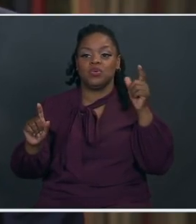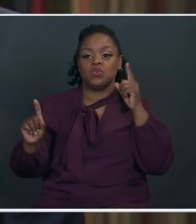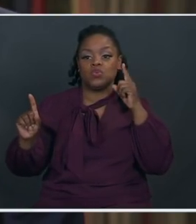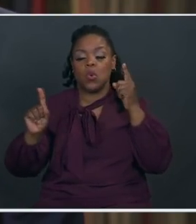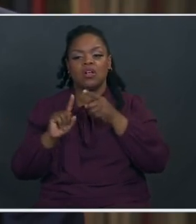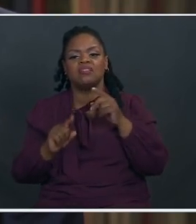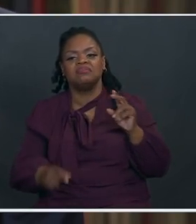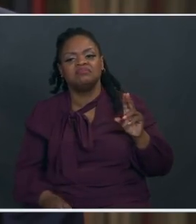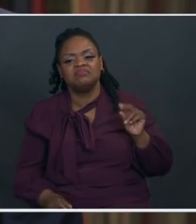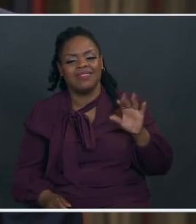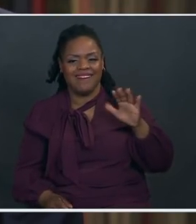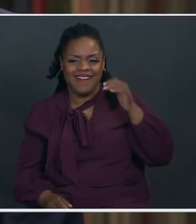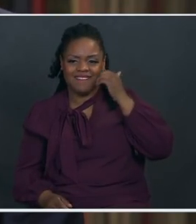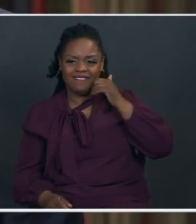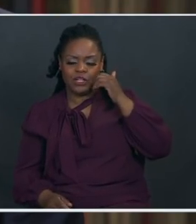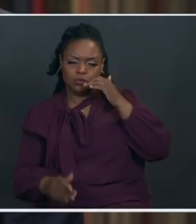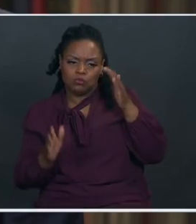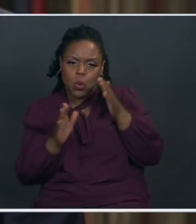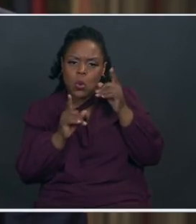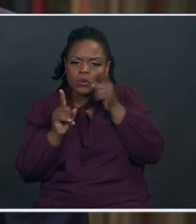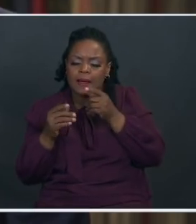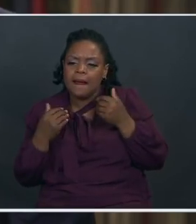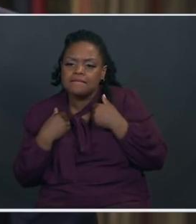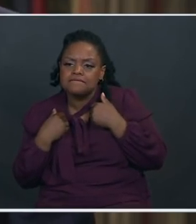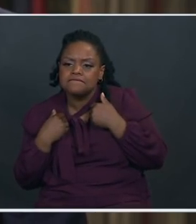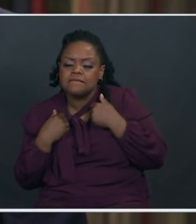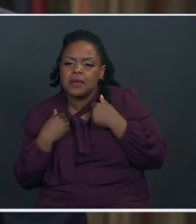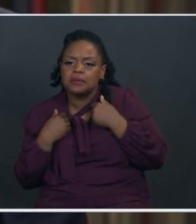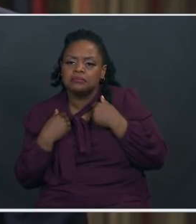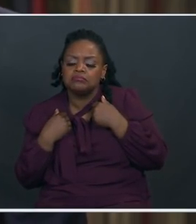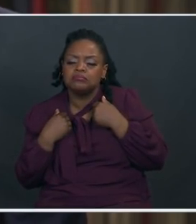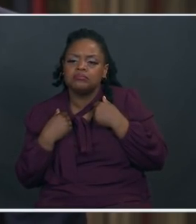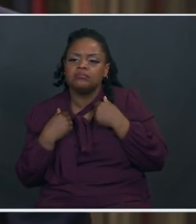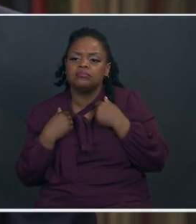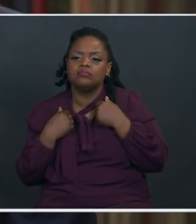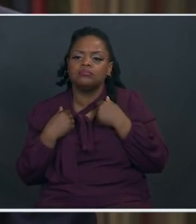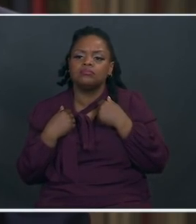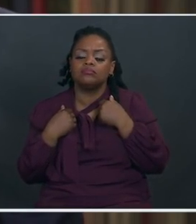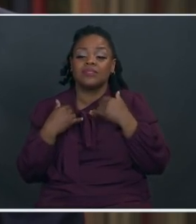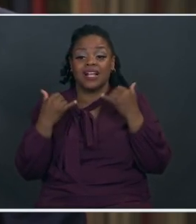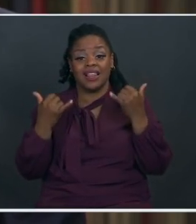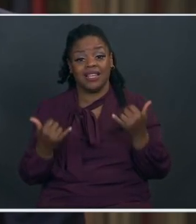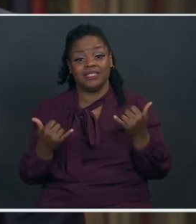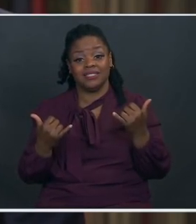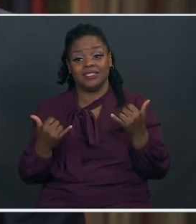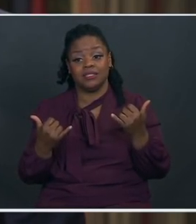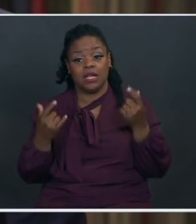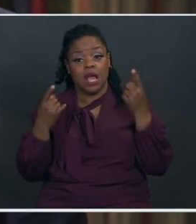You know, this is the result of the work of Pfizer and Moderna. And in this case, much of the increase